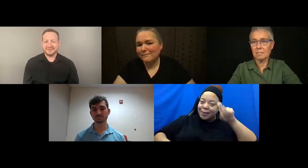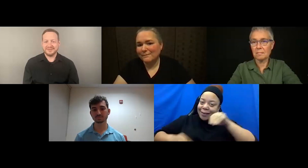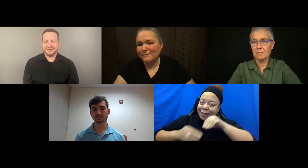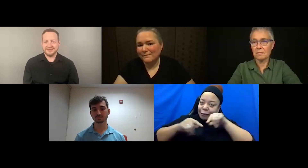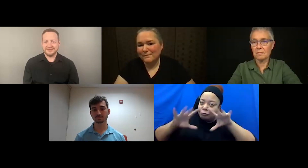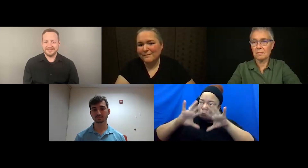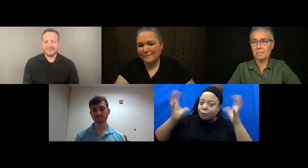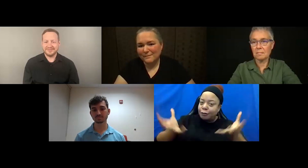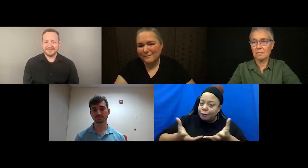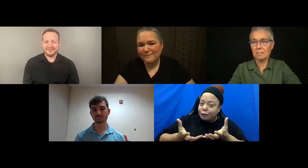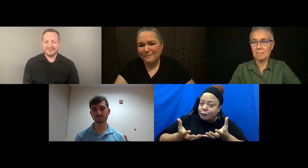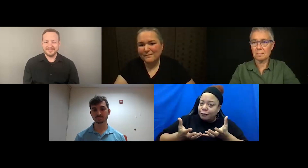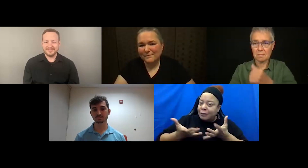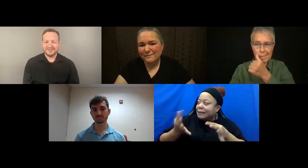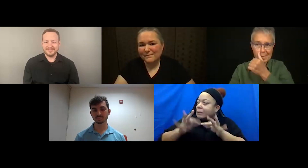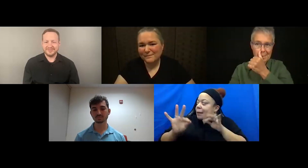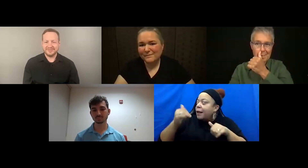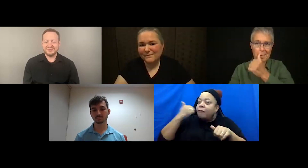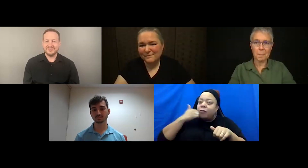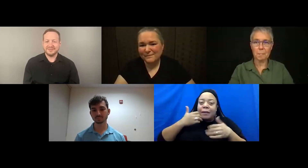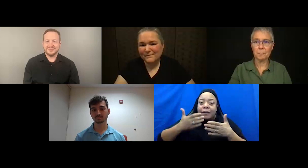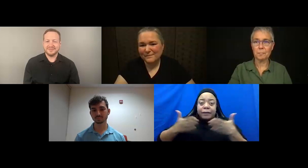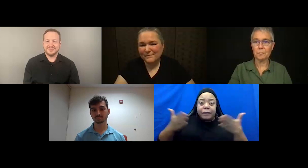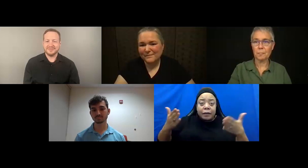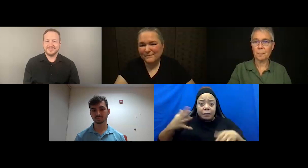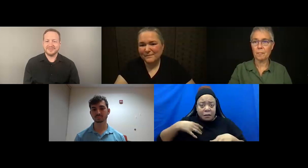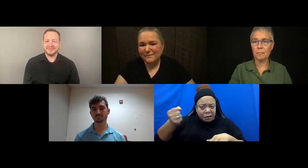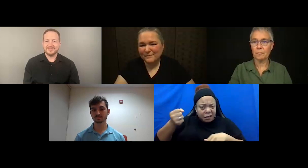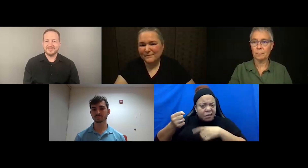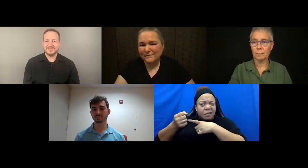for you to be able to access the things that you need in your world?